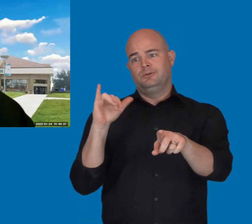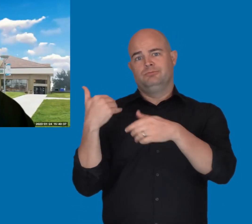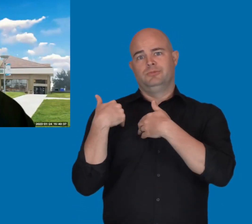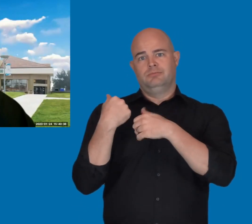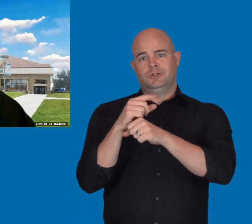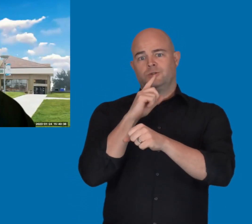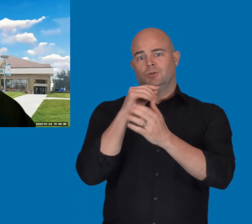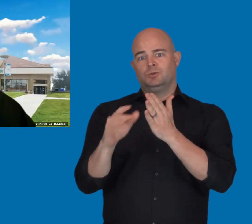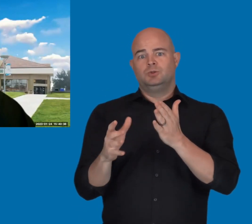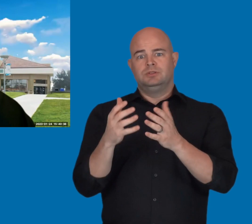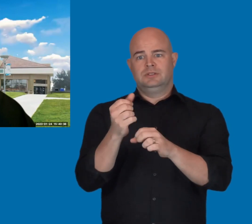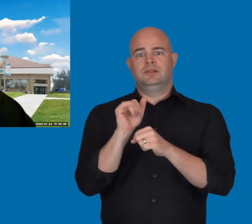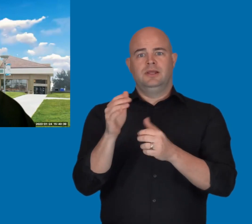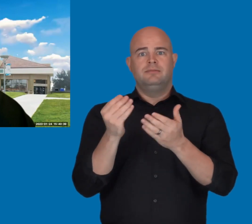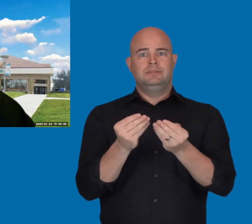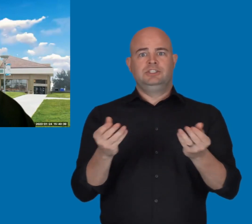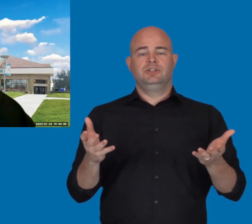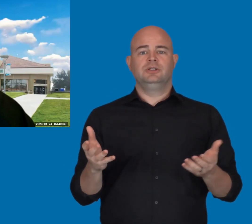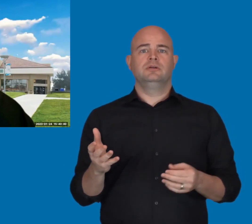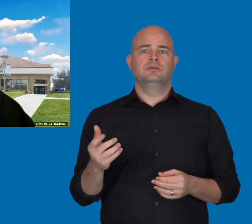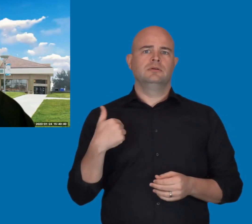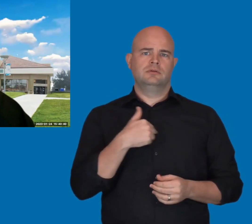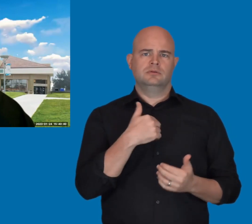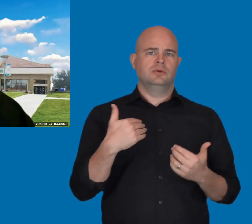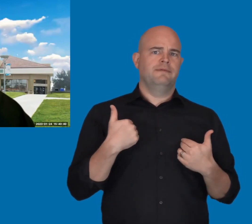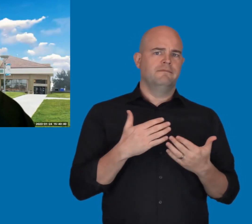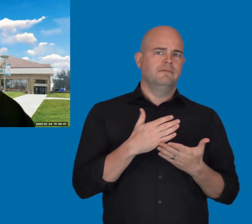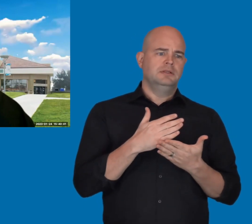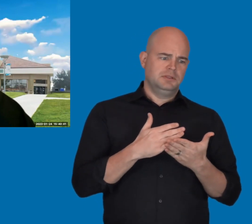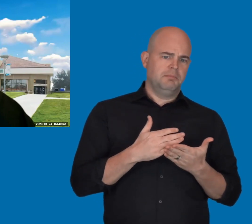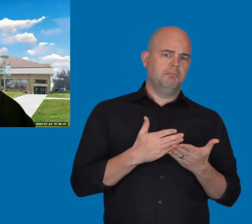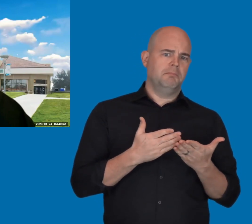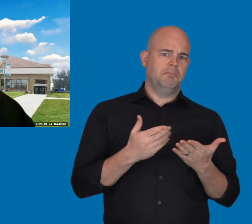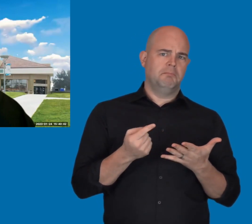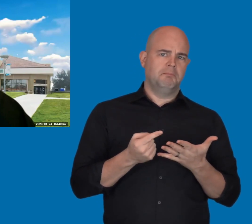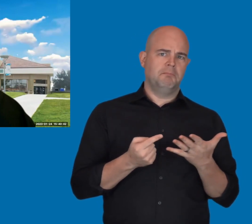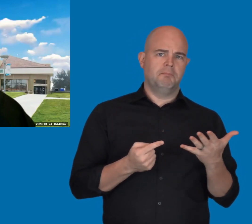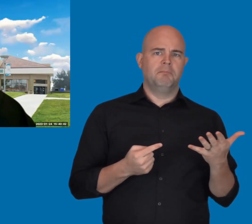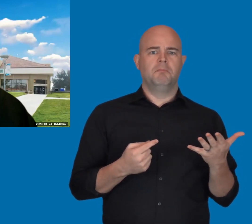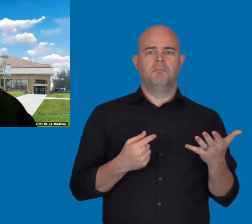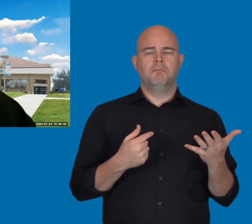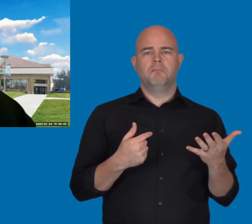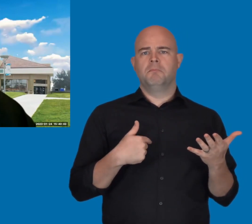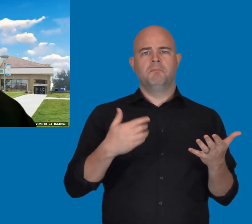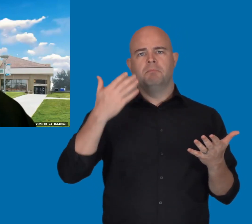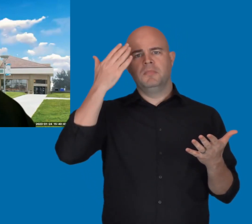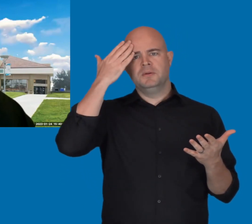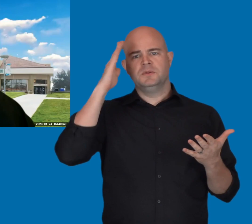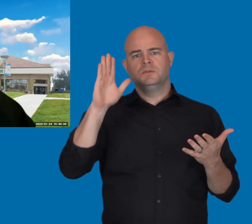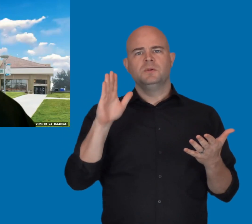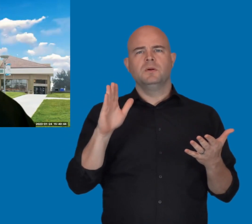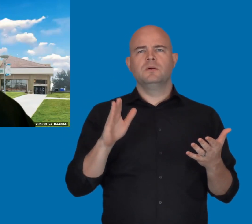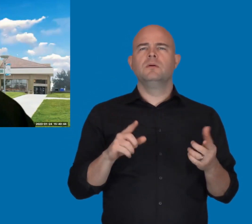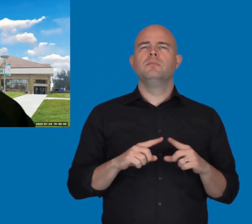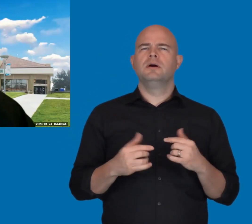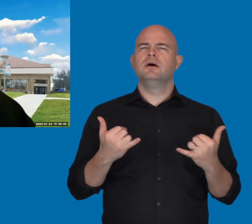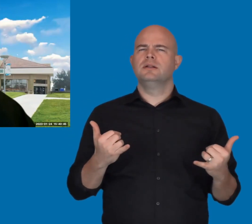to do with, as we've heard, professional development, distance Ed, student services, we're all in it at this point